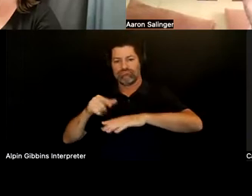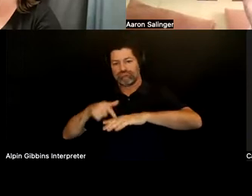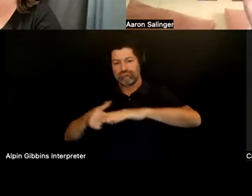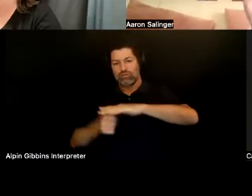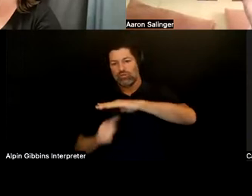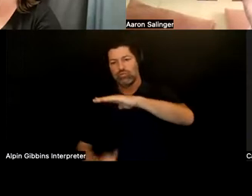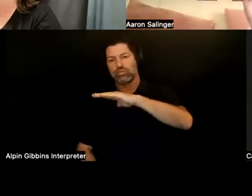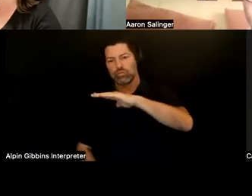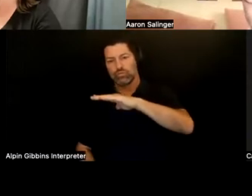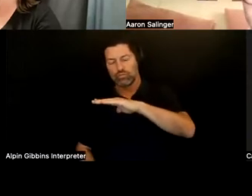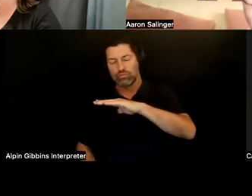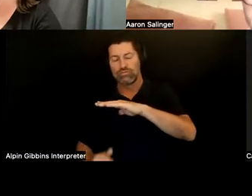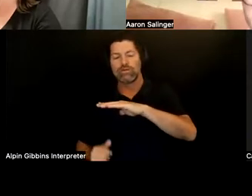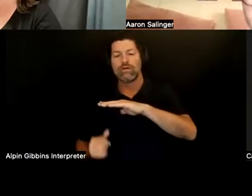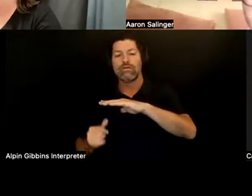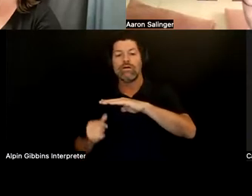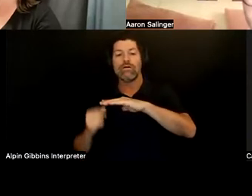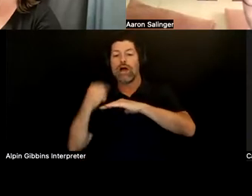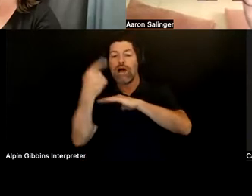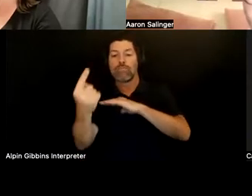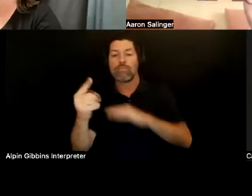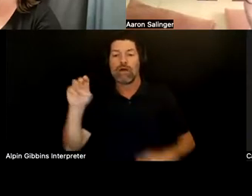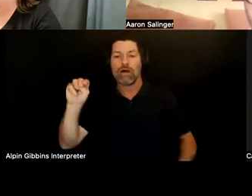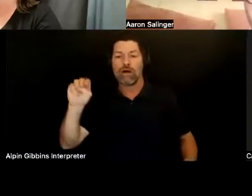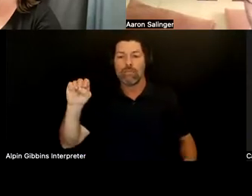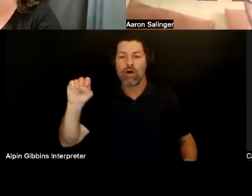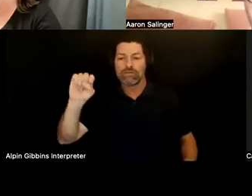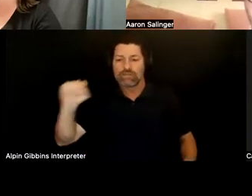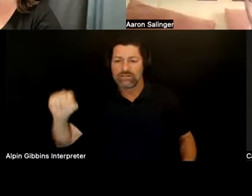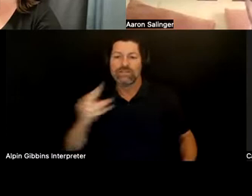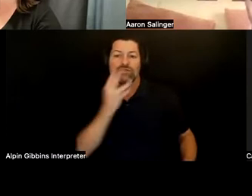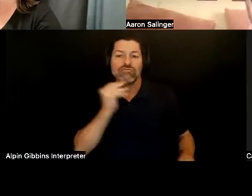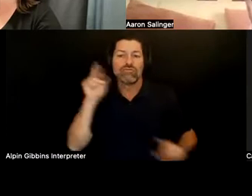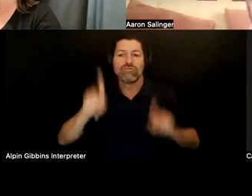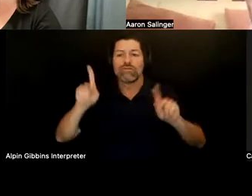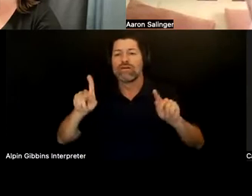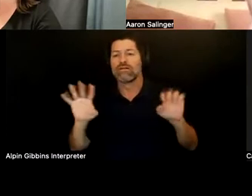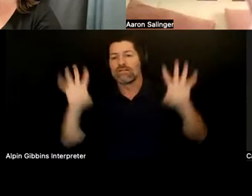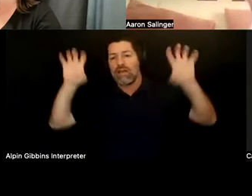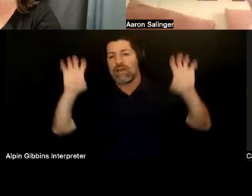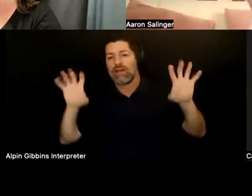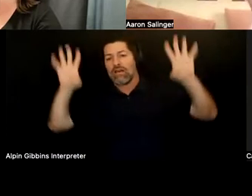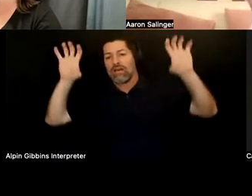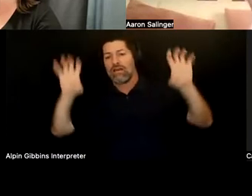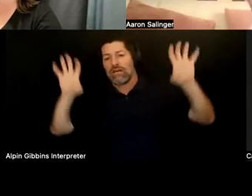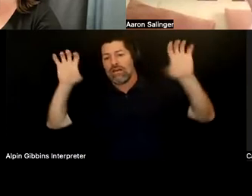on the 19:55:53 other side. Moses and Aaron, and all the Jews and Miriam are dancing and singing and singing.